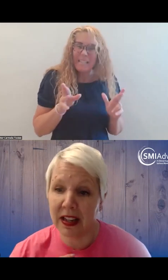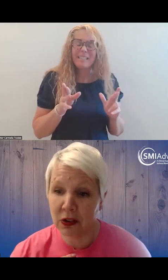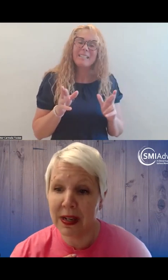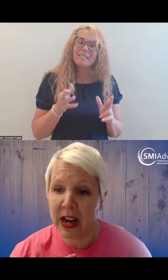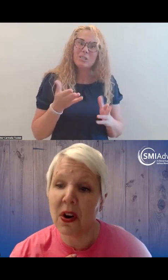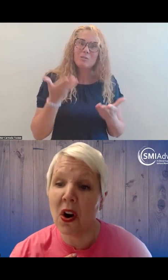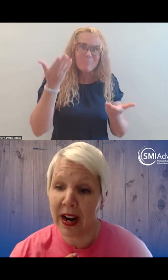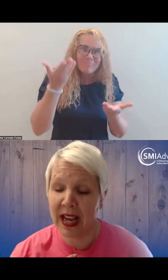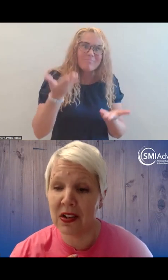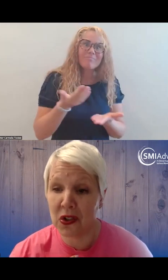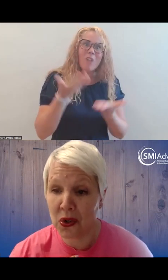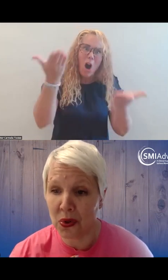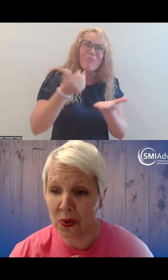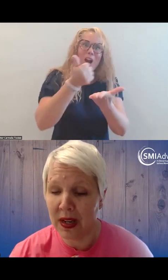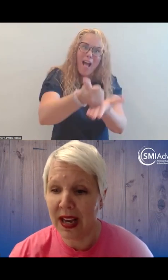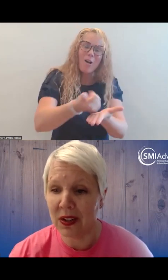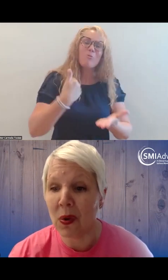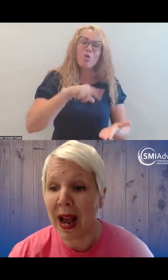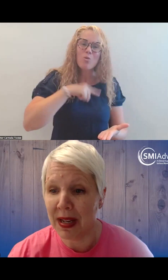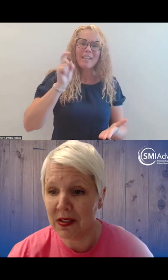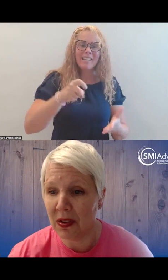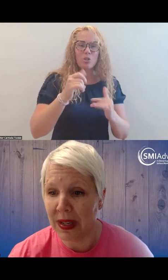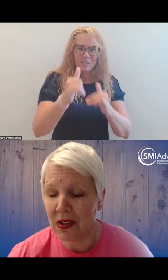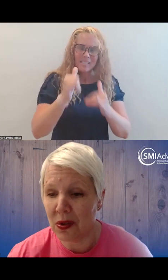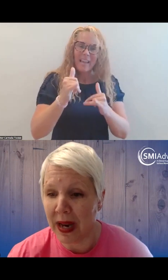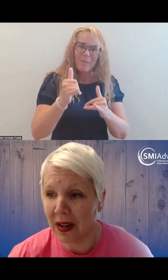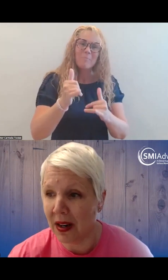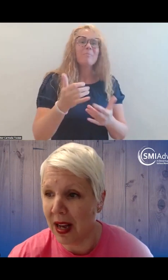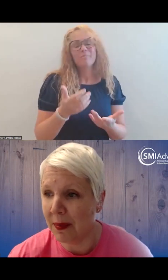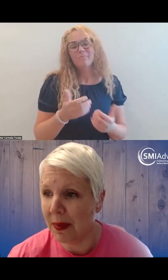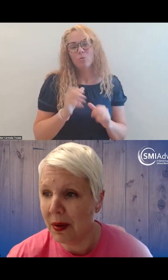LET'S REACH OUT OUR HAND TOO AND GRAB IT SO WE CAN DO BETTER.